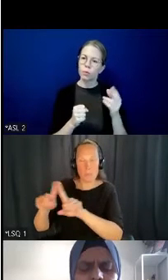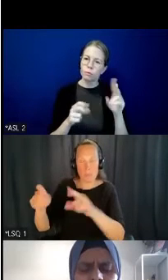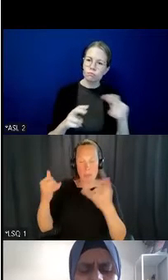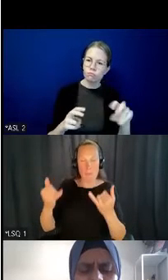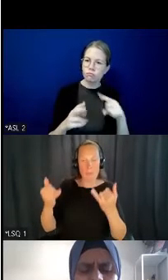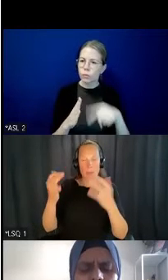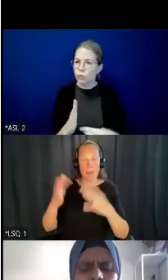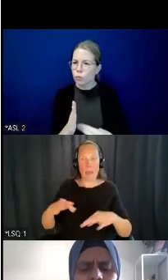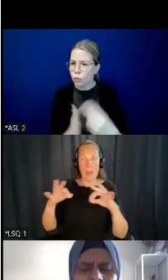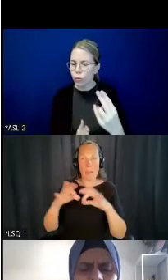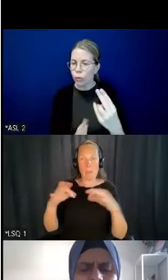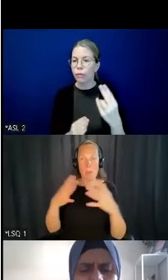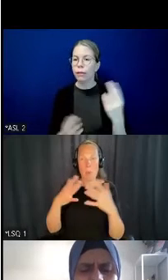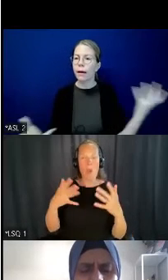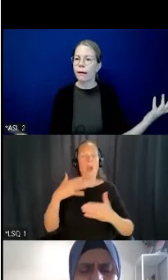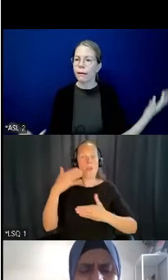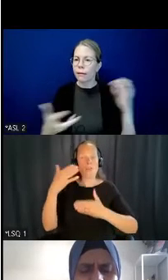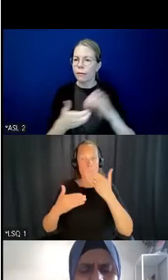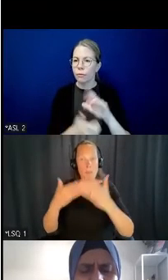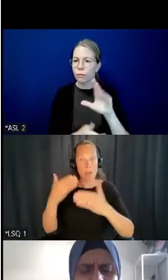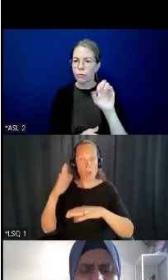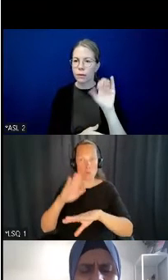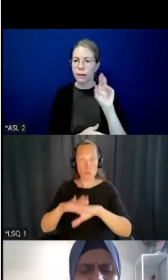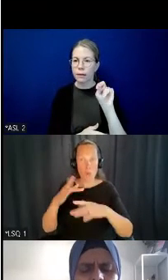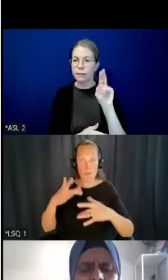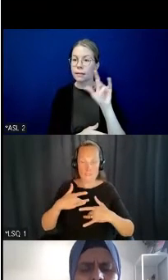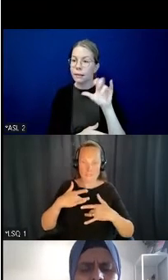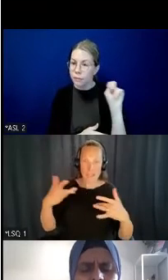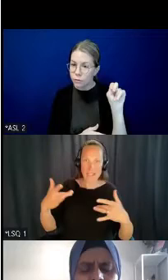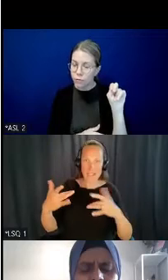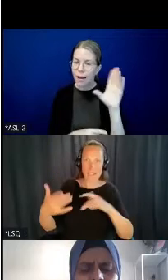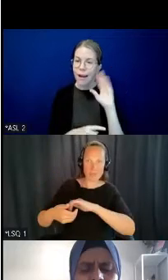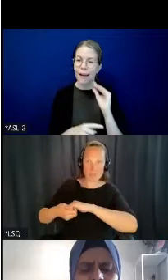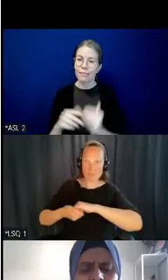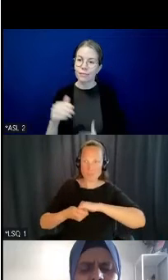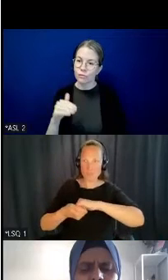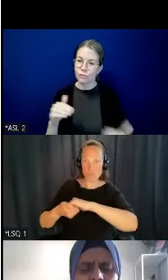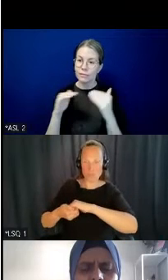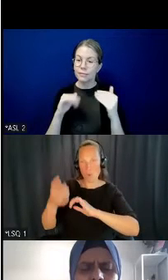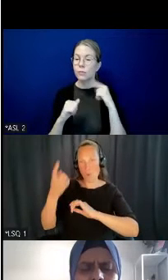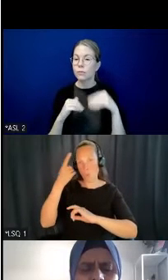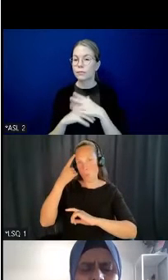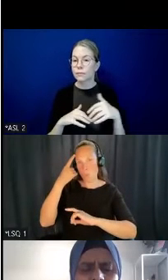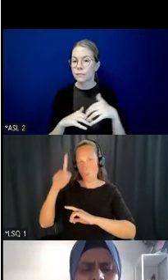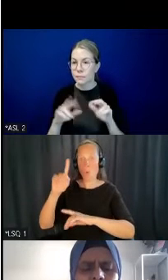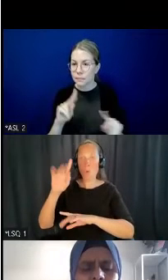AND JUSTICE FOR OUR INDIGENOUS PEOPLES AND WE RECOGNIZE THAT THEY ARE INDEED